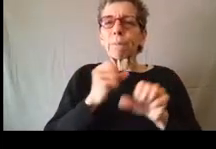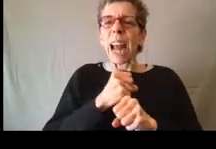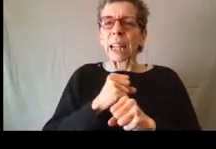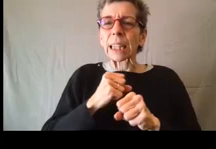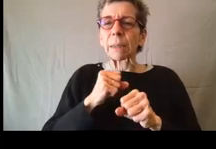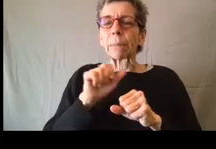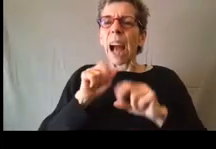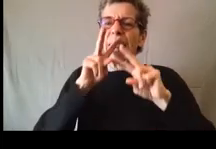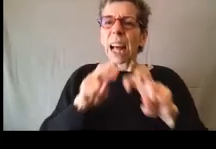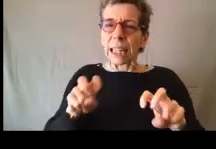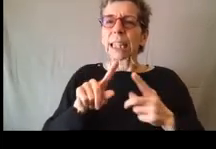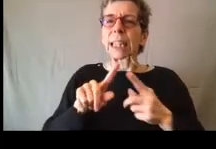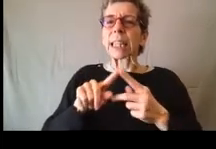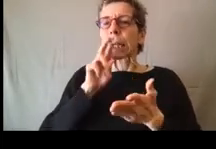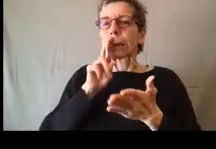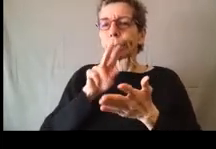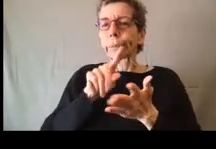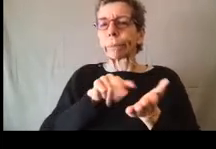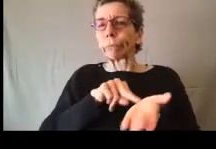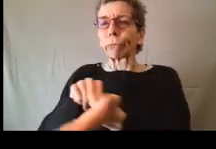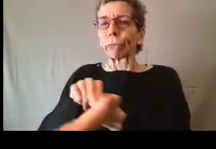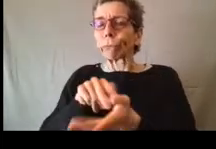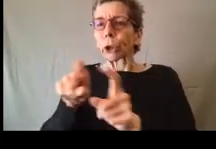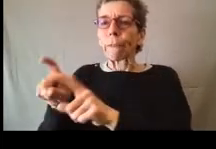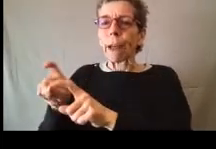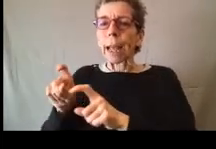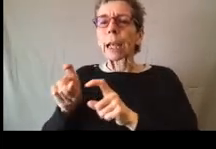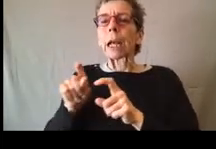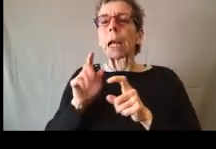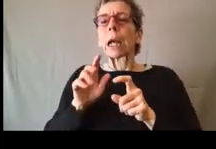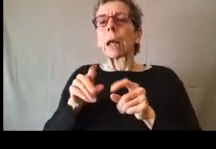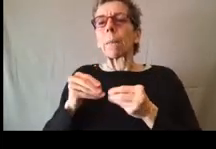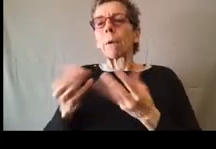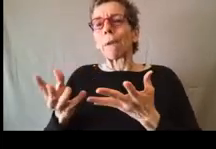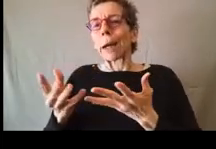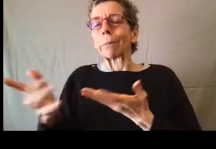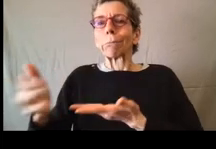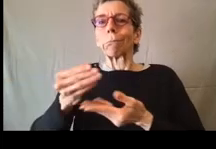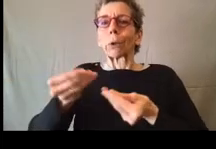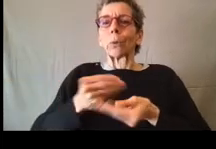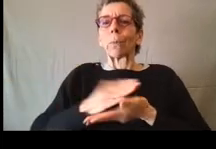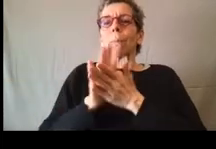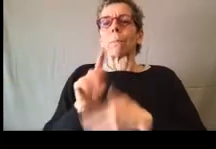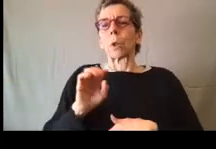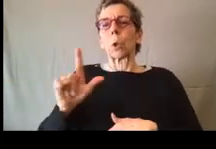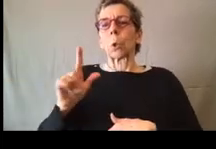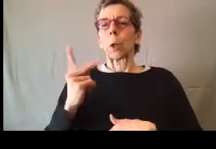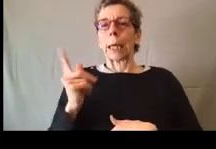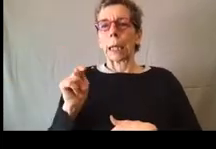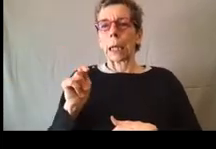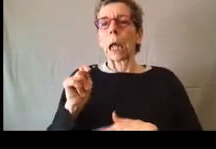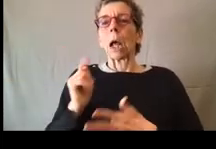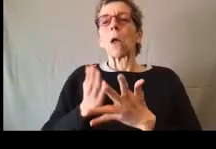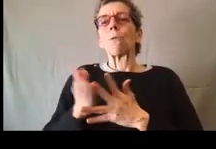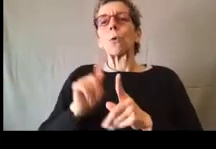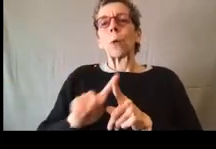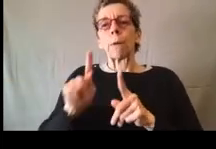tools of small business that will be tested and refined through workplace pilots in the